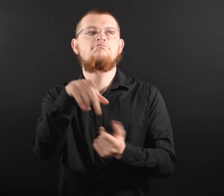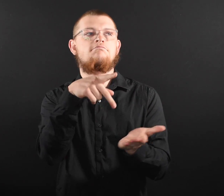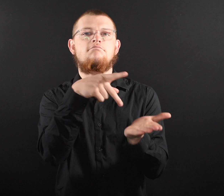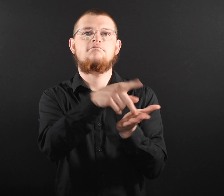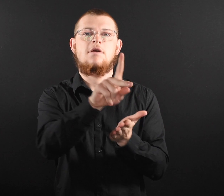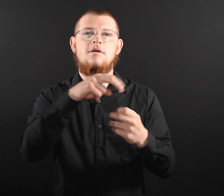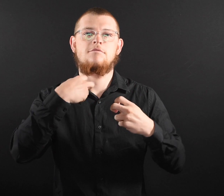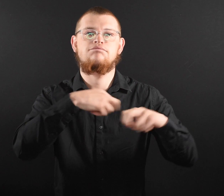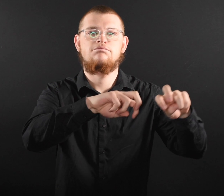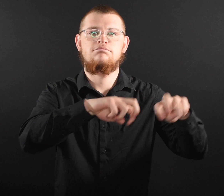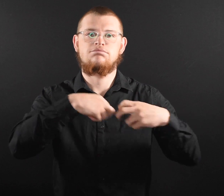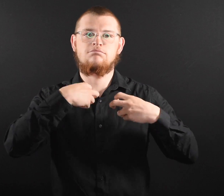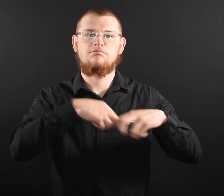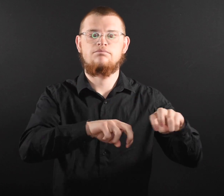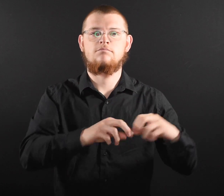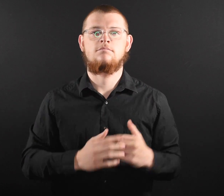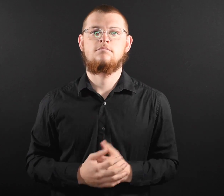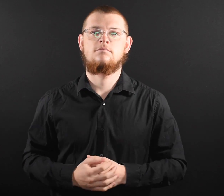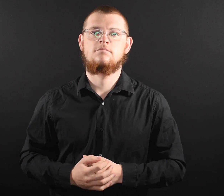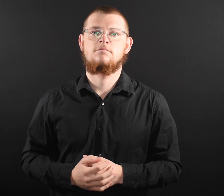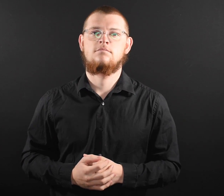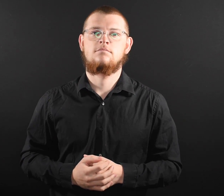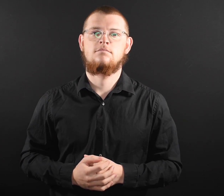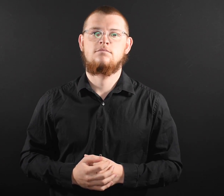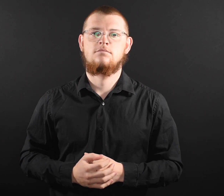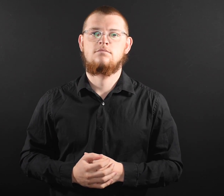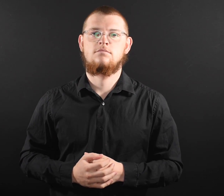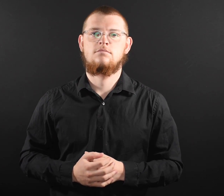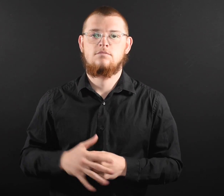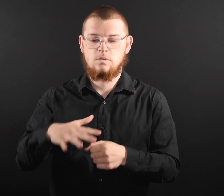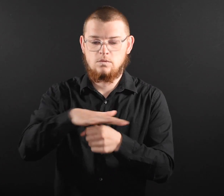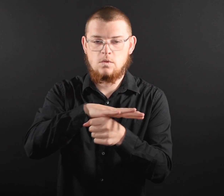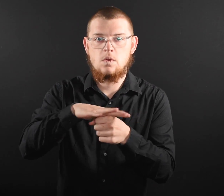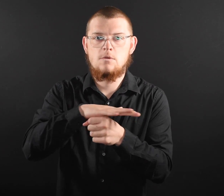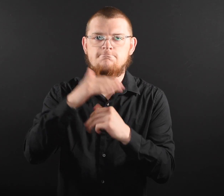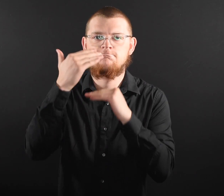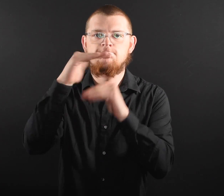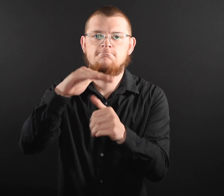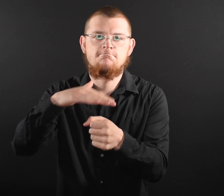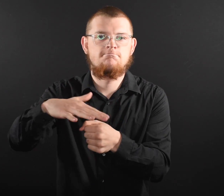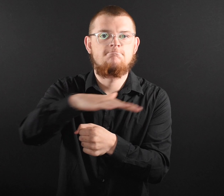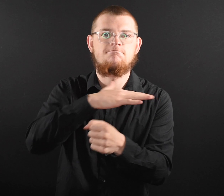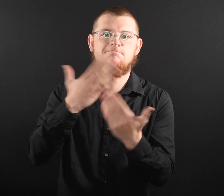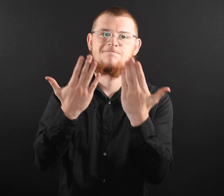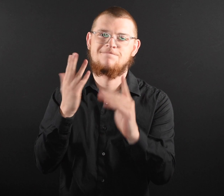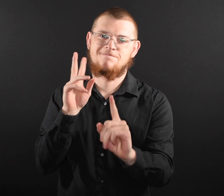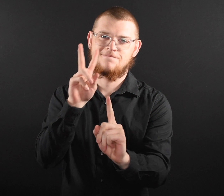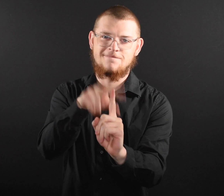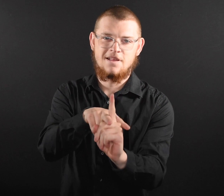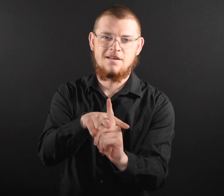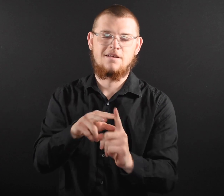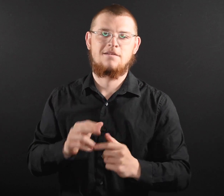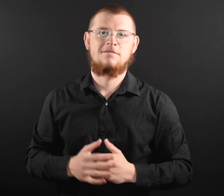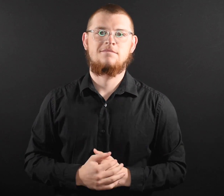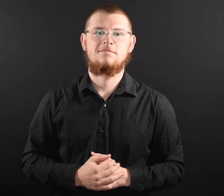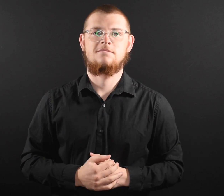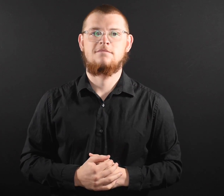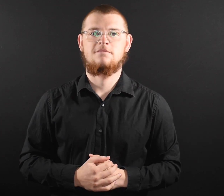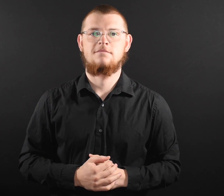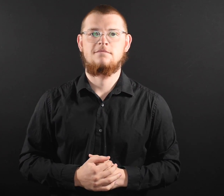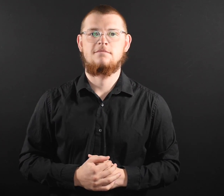and electronic payment transactions. ● Local zoning and ordinances may apply.